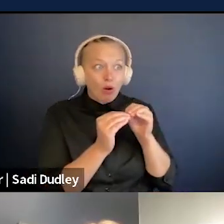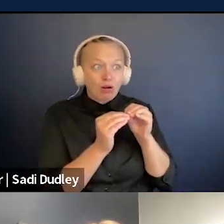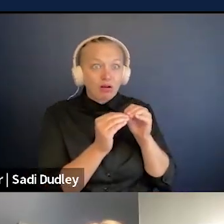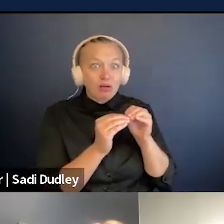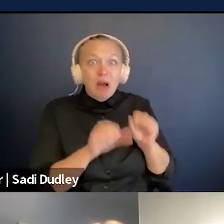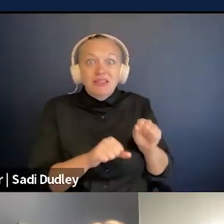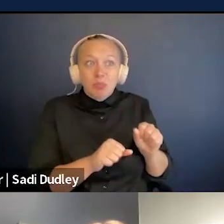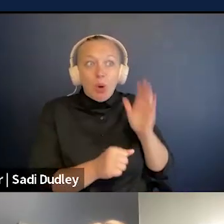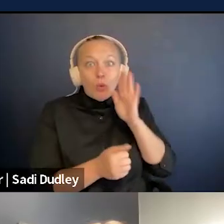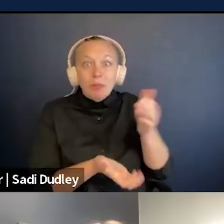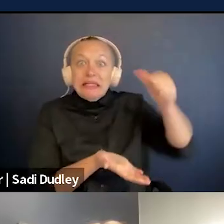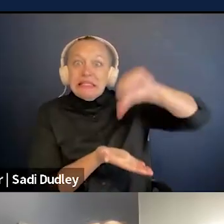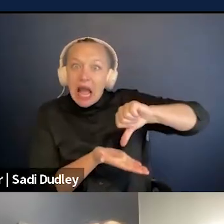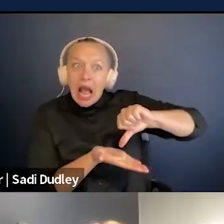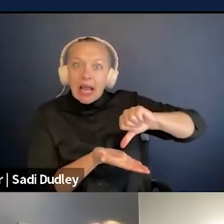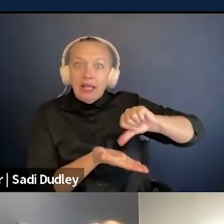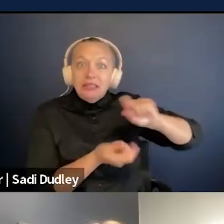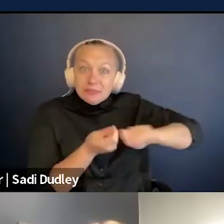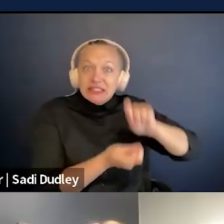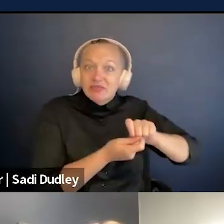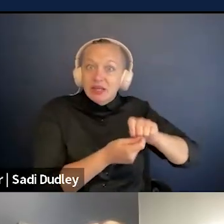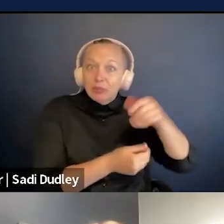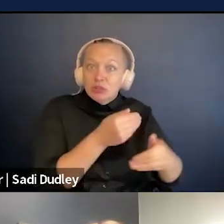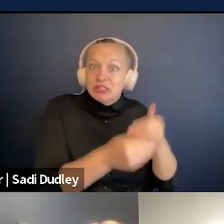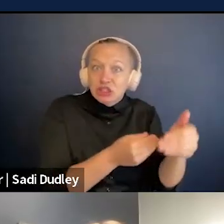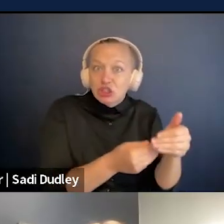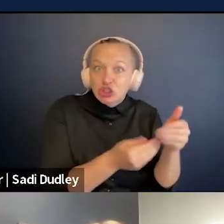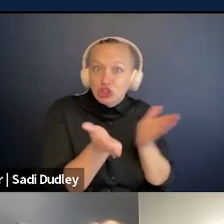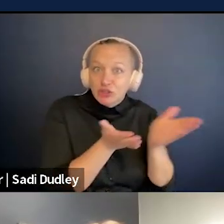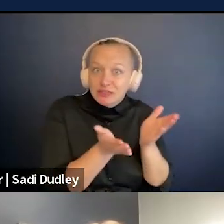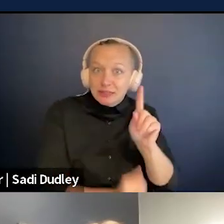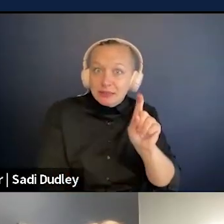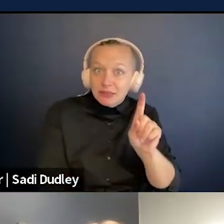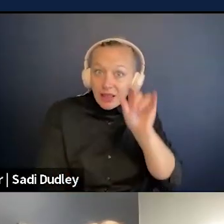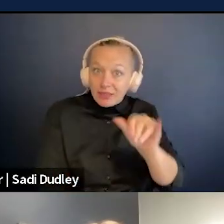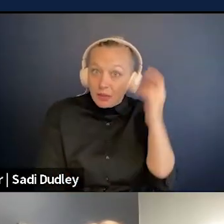Are certain procedures, certain services? Is that the reason they might be… feel more stressed?